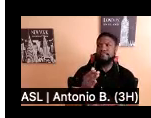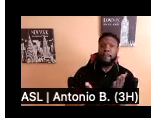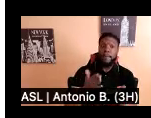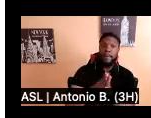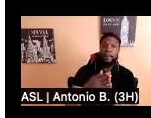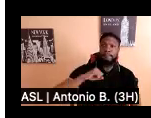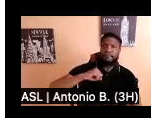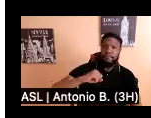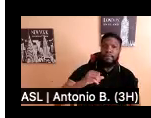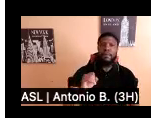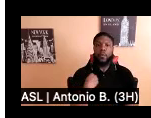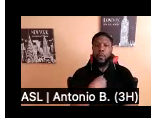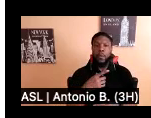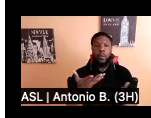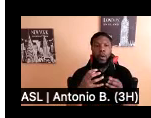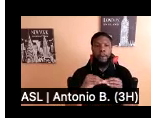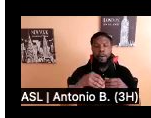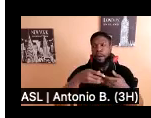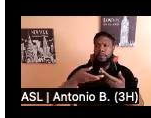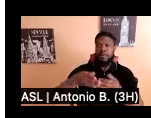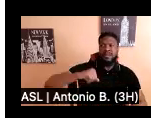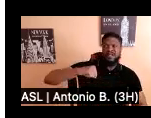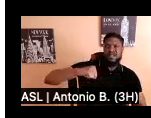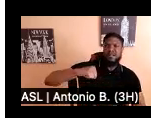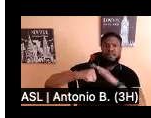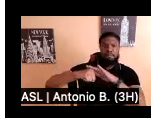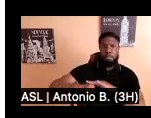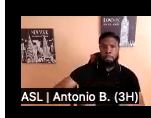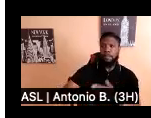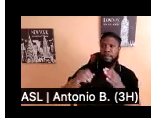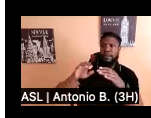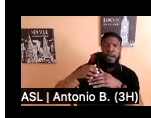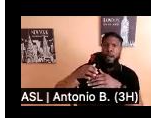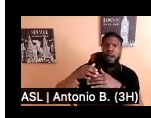disarming those defenses, to show that we see them as people and not just walking, talking papers.